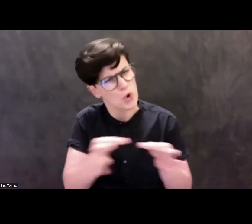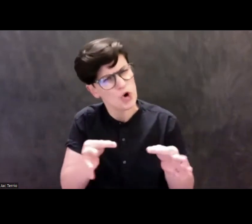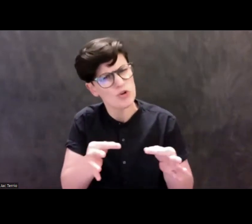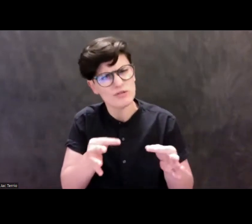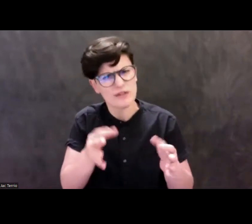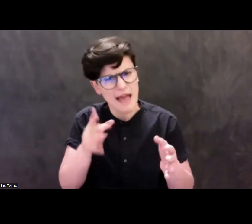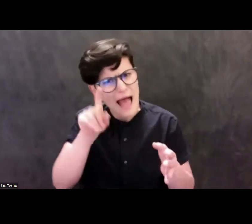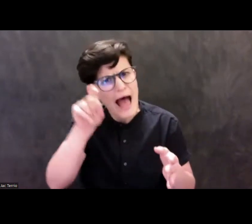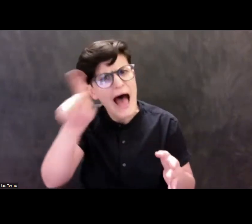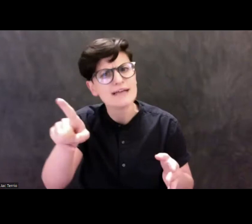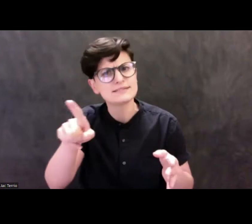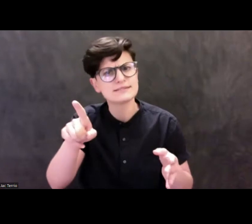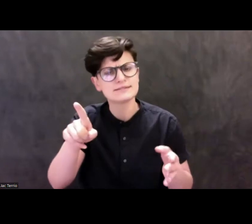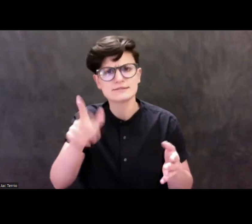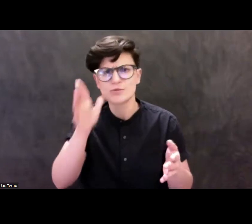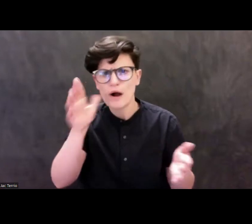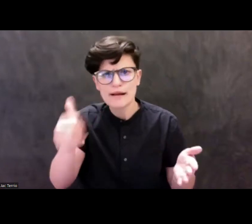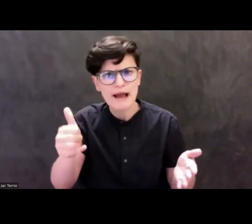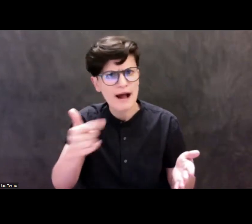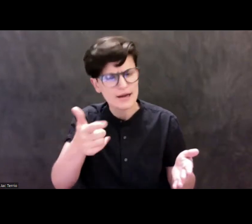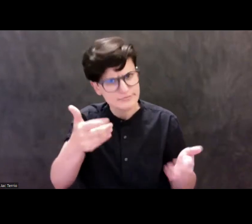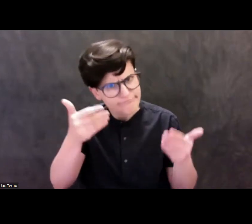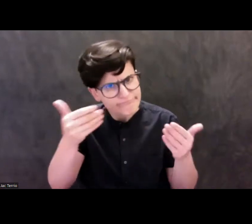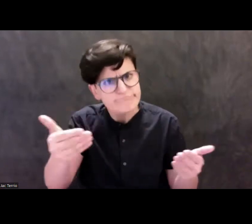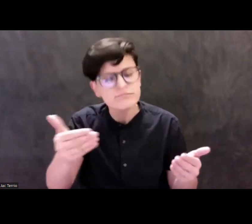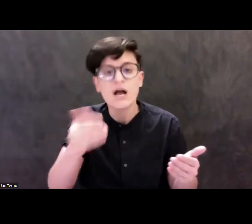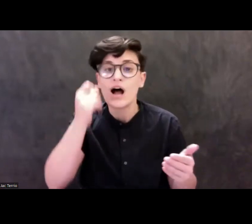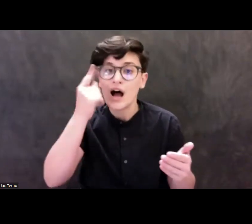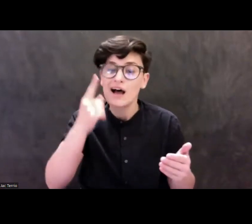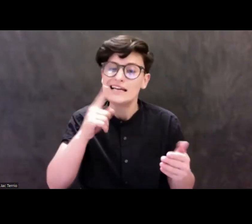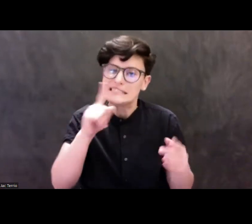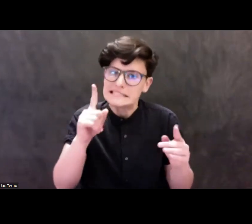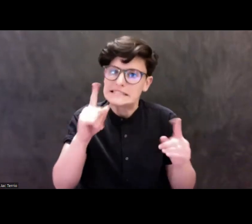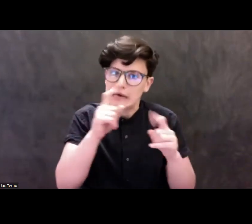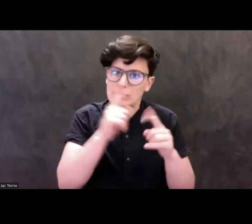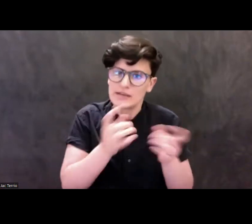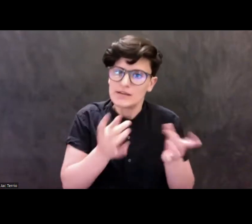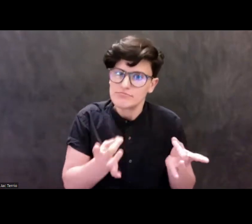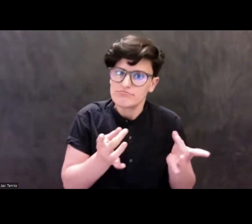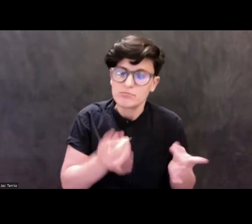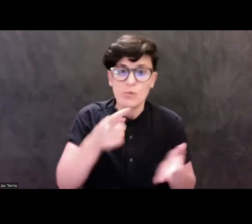It's kind of a complicated thing because what you can do on a rental property depends on